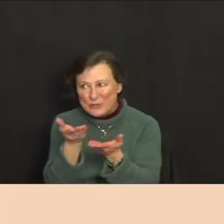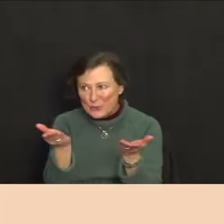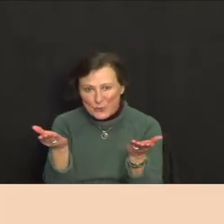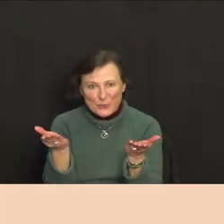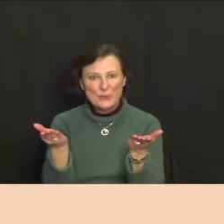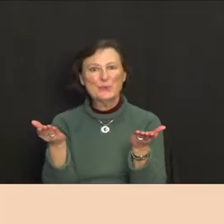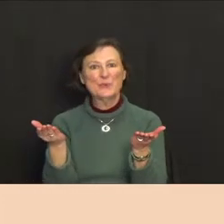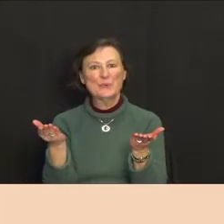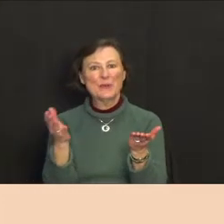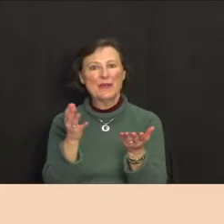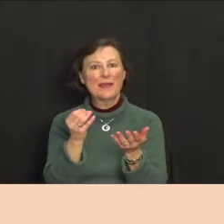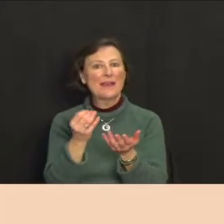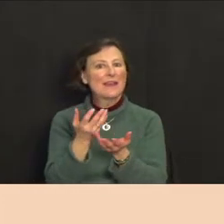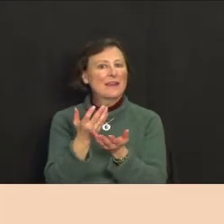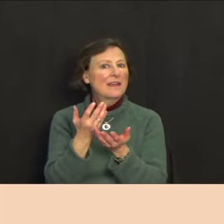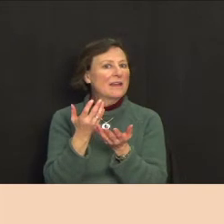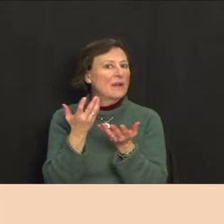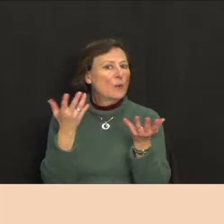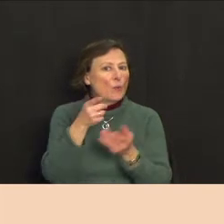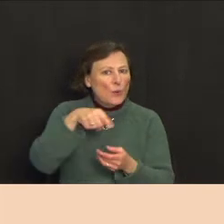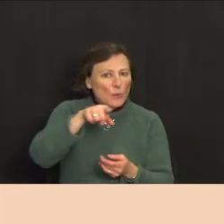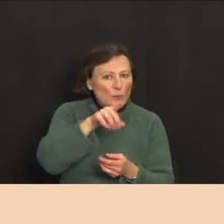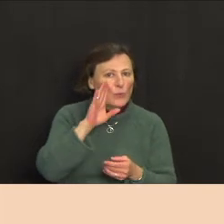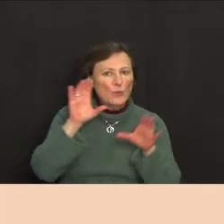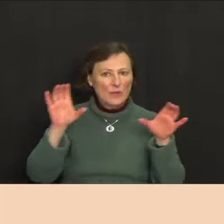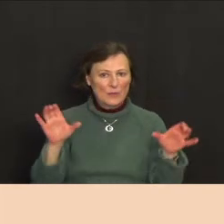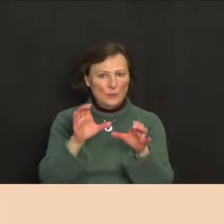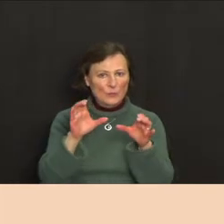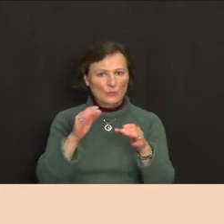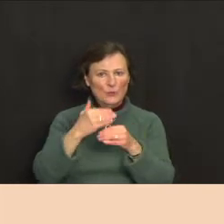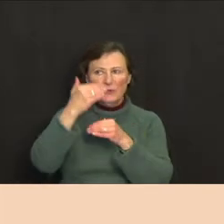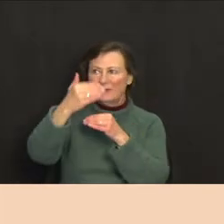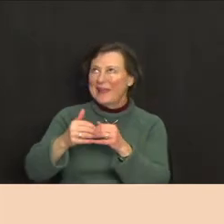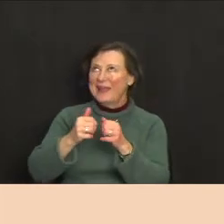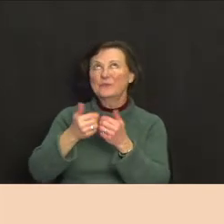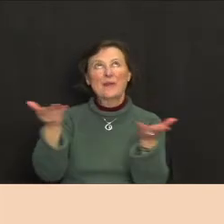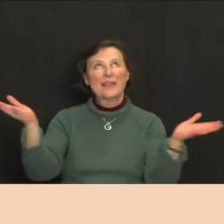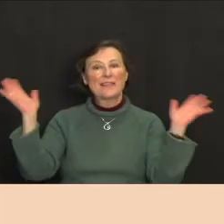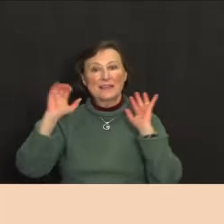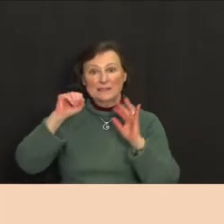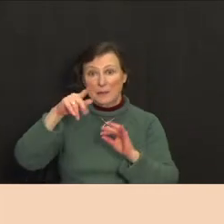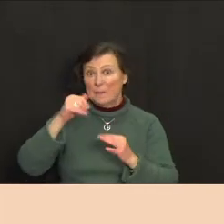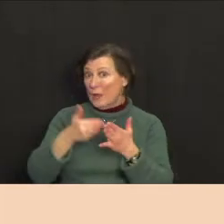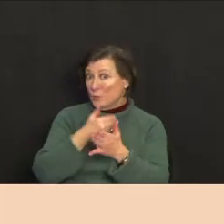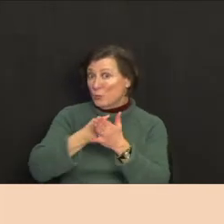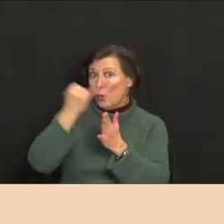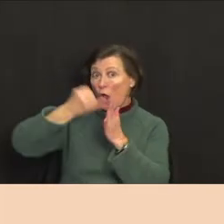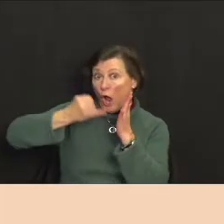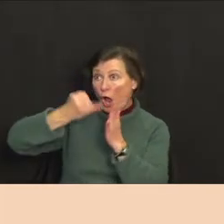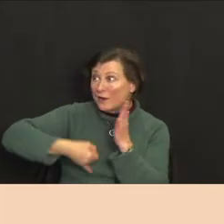and what you'll, seeing what you'll do next with your space. New artwork? New equipment?